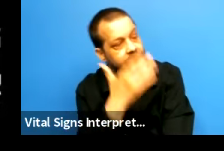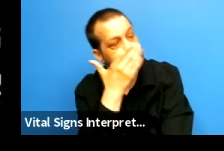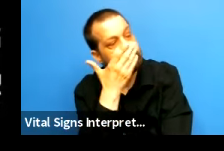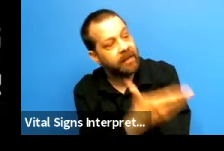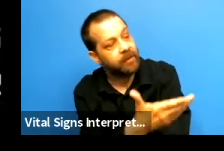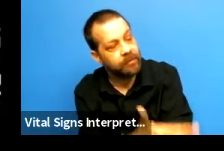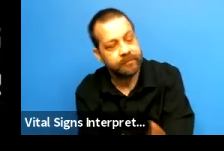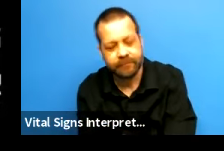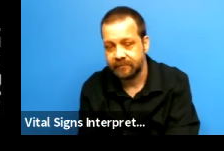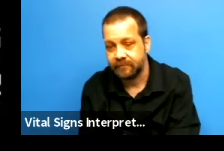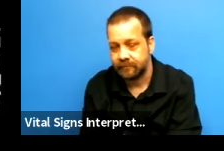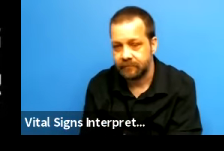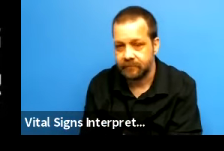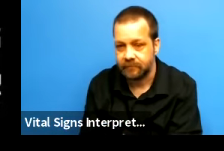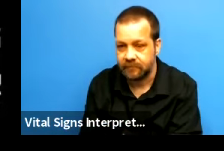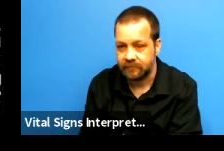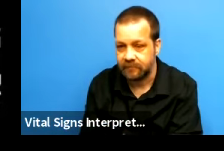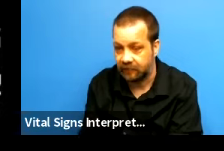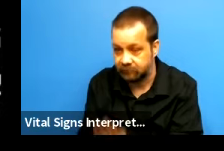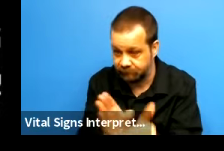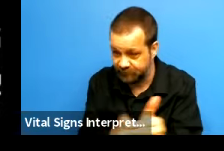As we're wrapping up some things to consider—